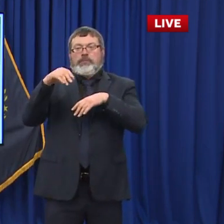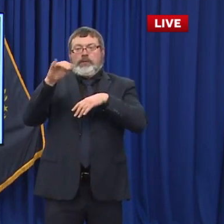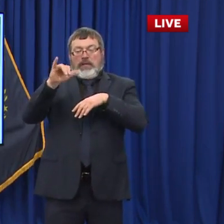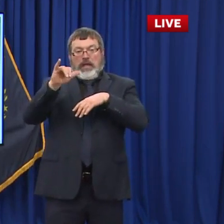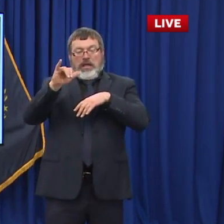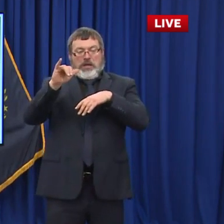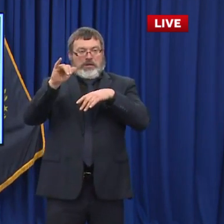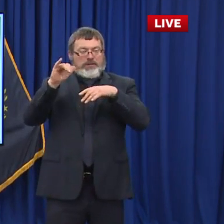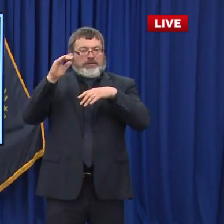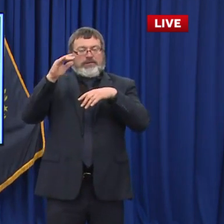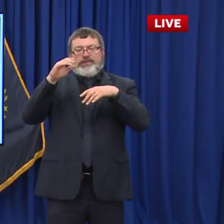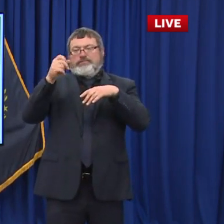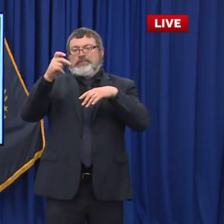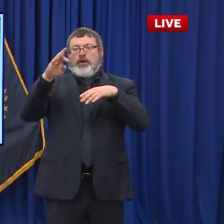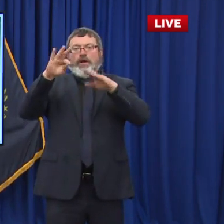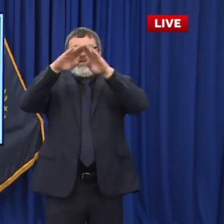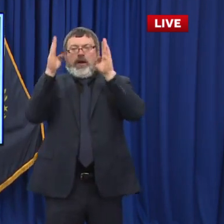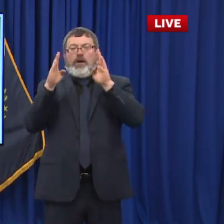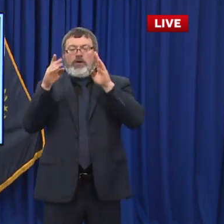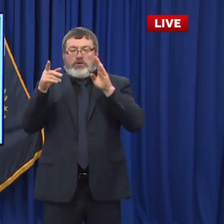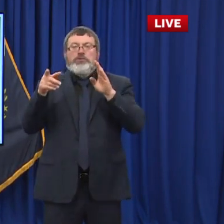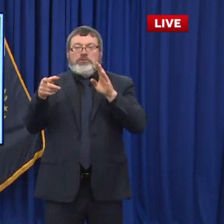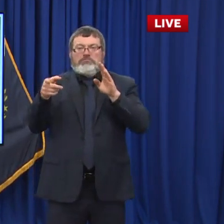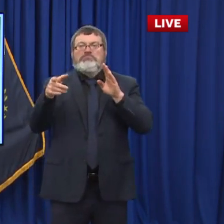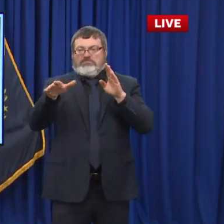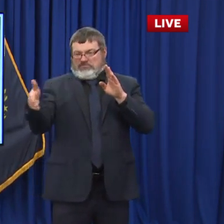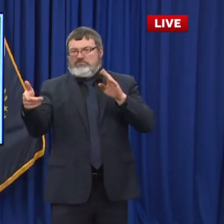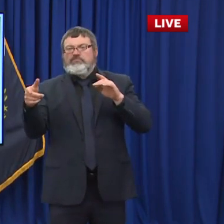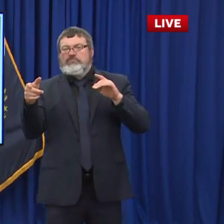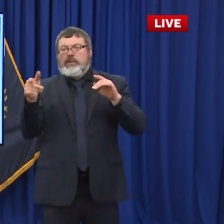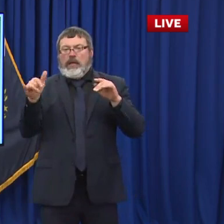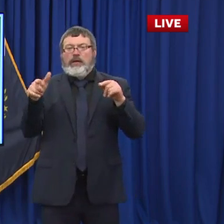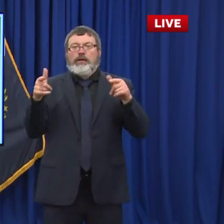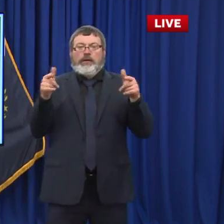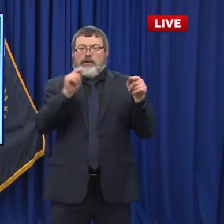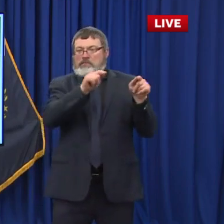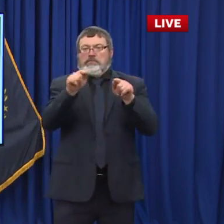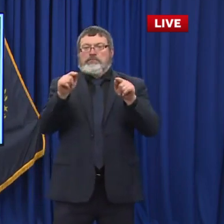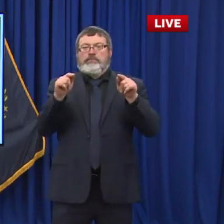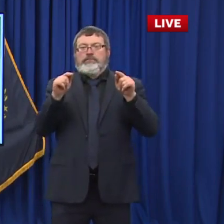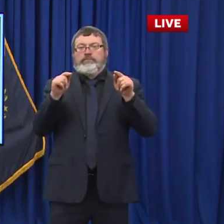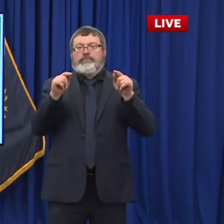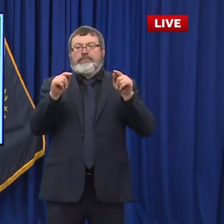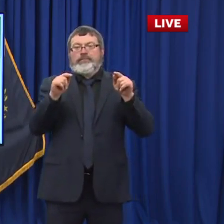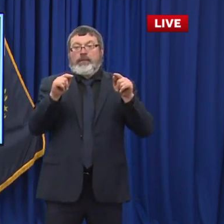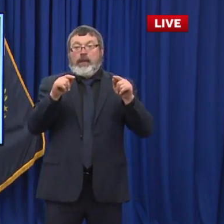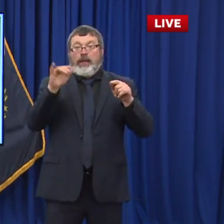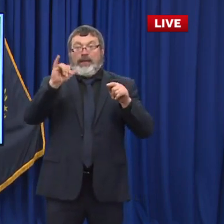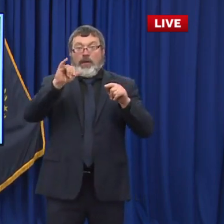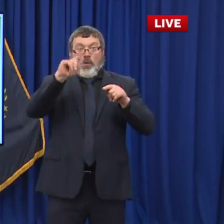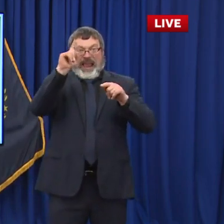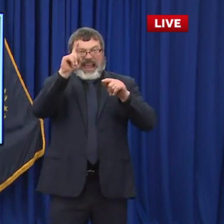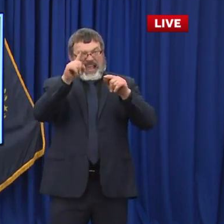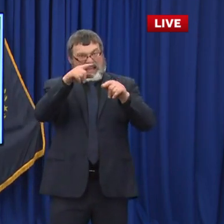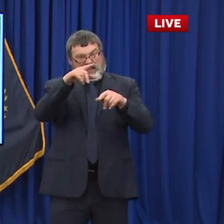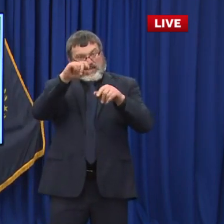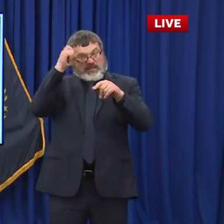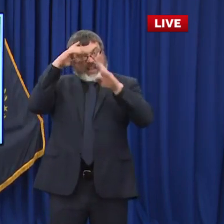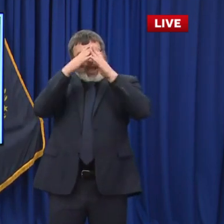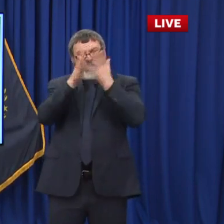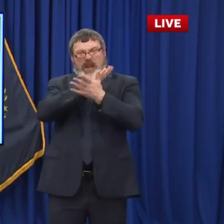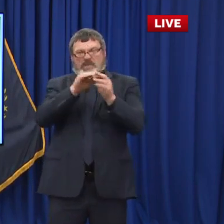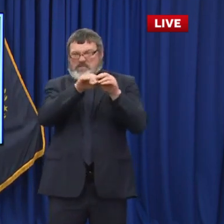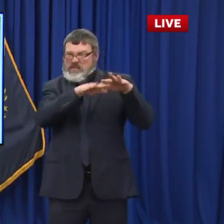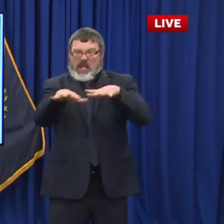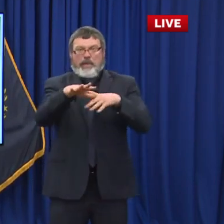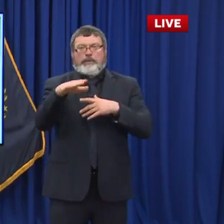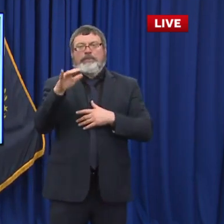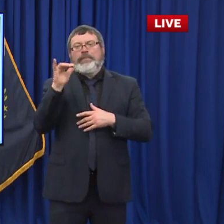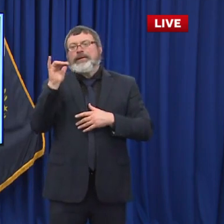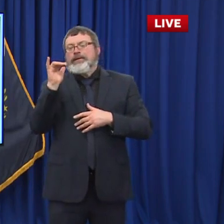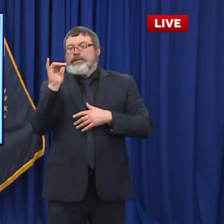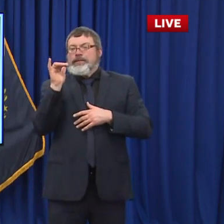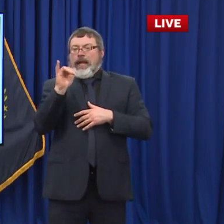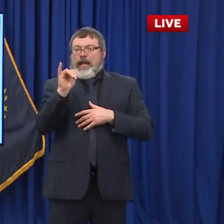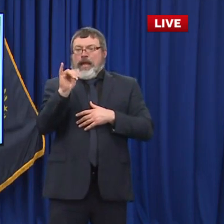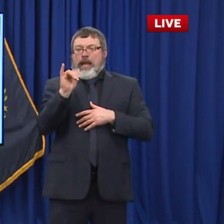THEY SET UP THEIR OWN TESTING DAY TO MAKE SURE THAT ANYONE WHO WANTED TO TEST COULD GET A TEST WHEN YOU TALK ABOUT A SUPER SPREADER THOSE SUPER SPREADER IS A SINK AS A SINGULAR EVENT A